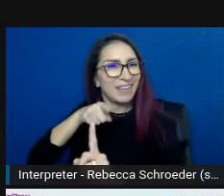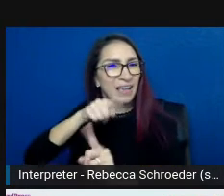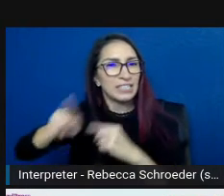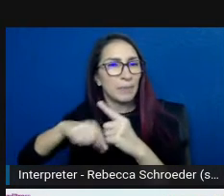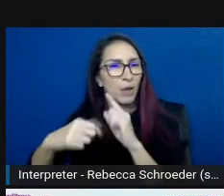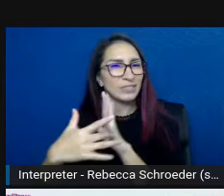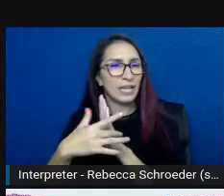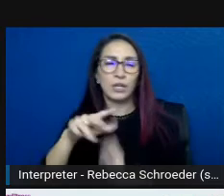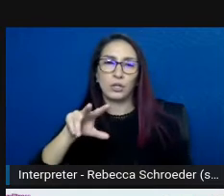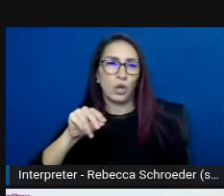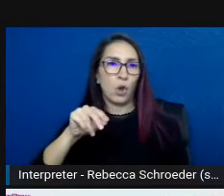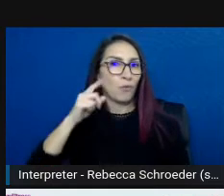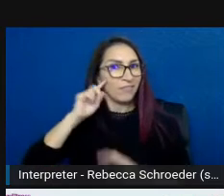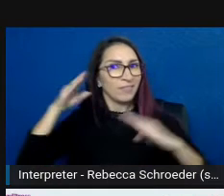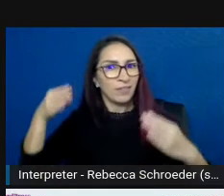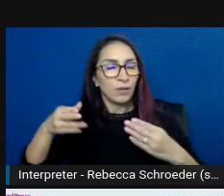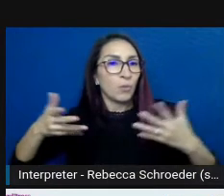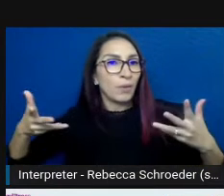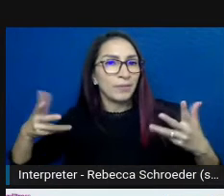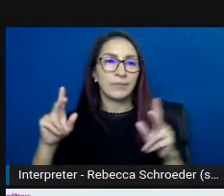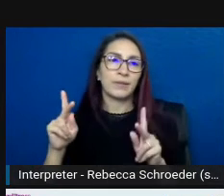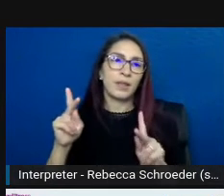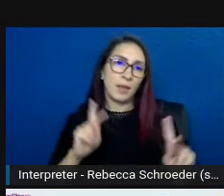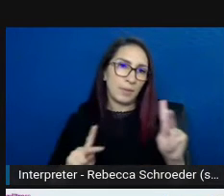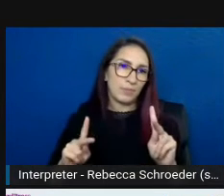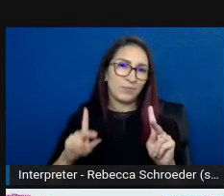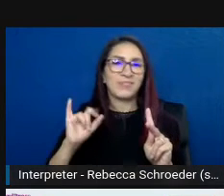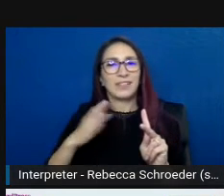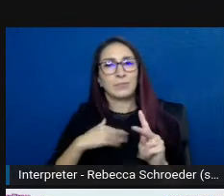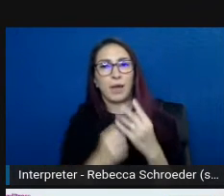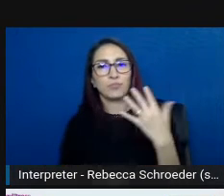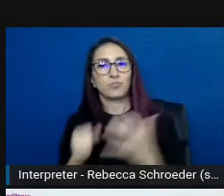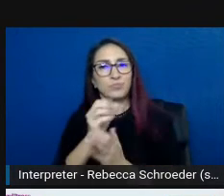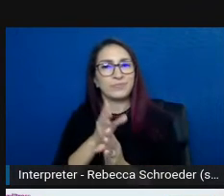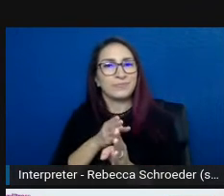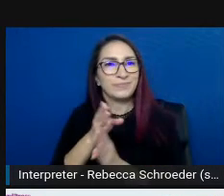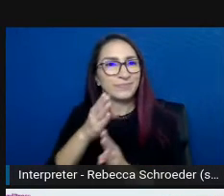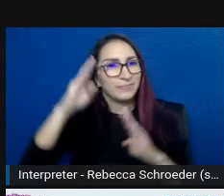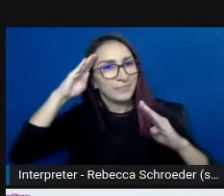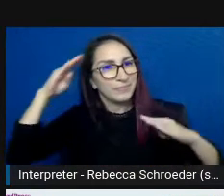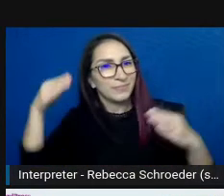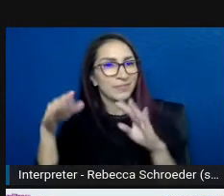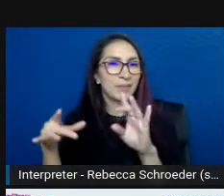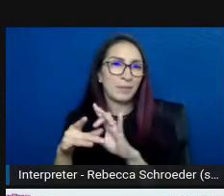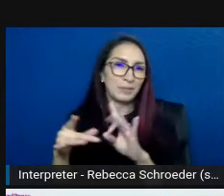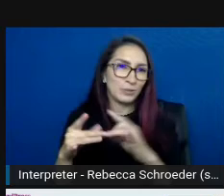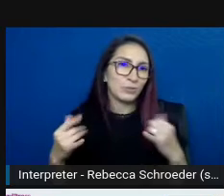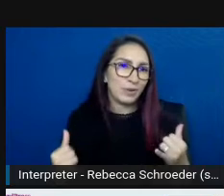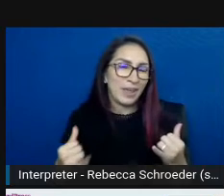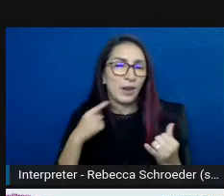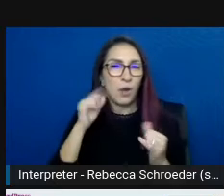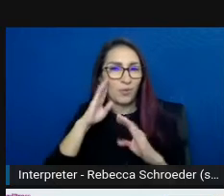That's my main motive today, my main message, and that's what I'm going to talk about.